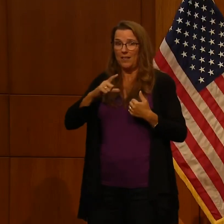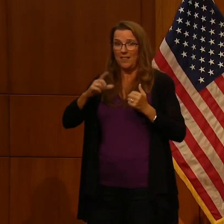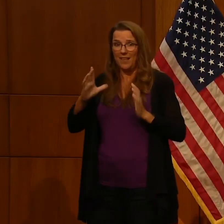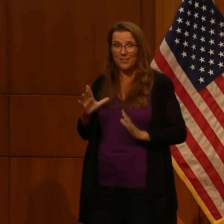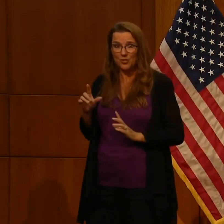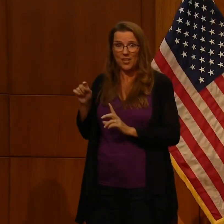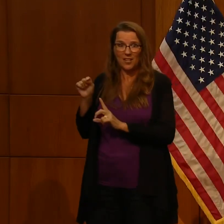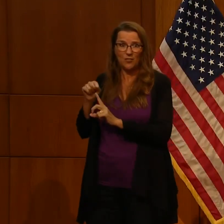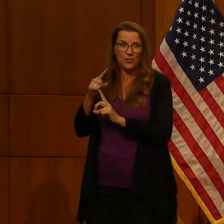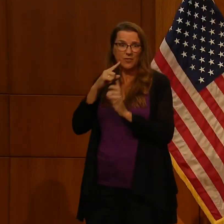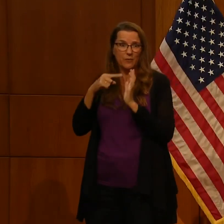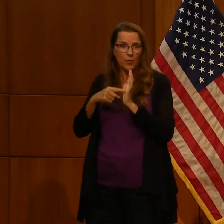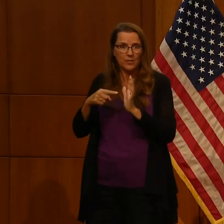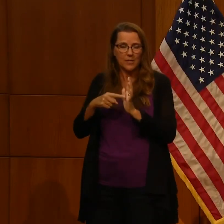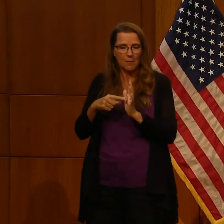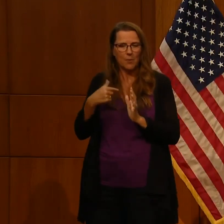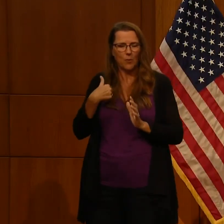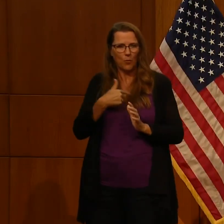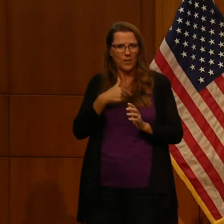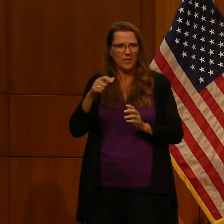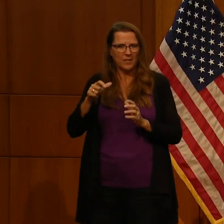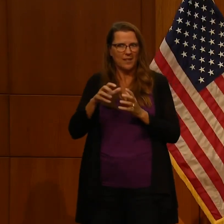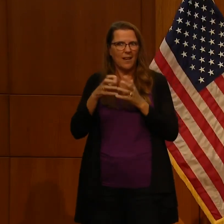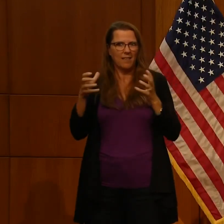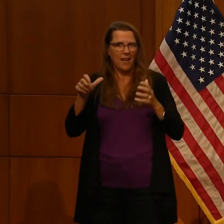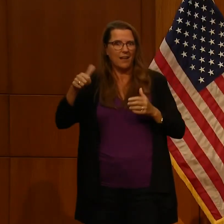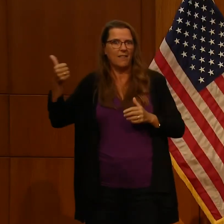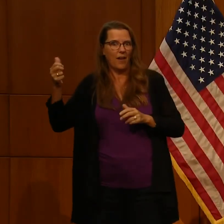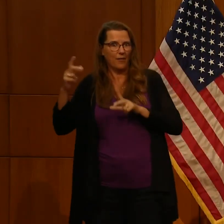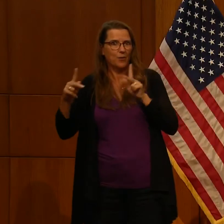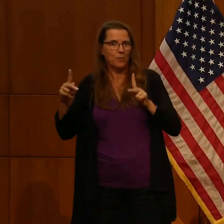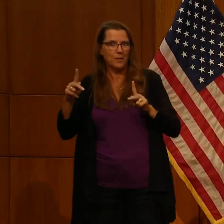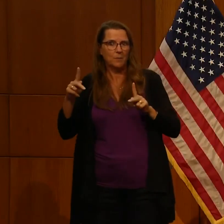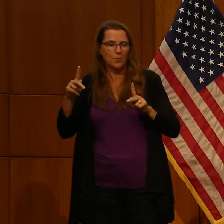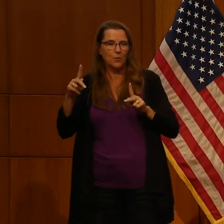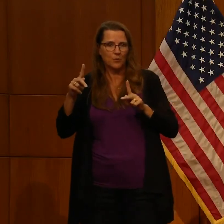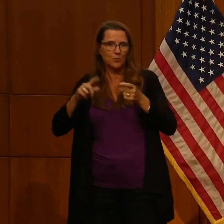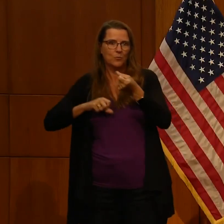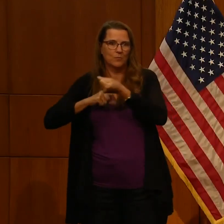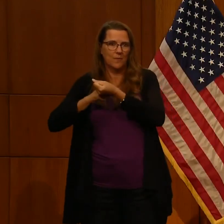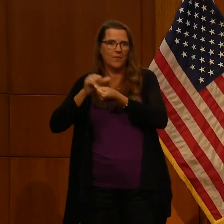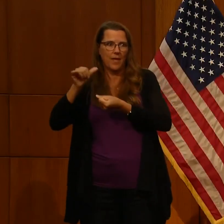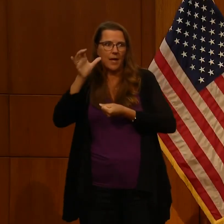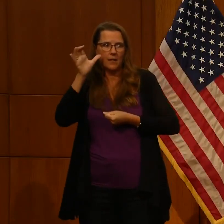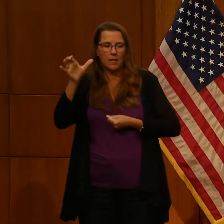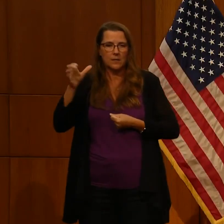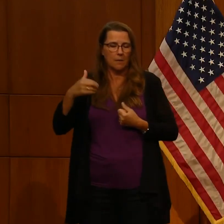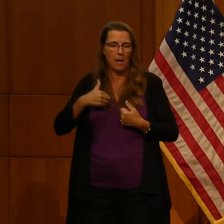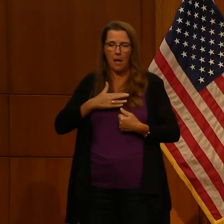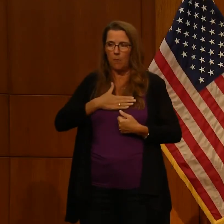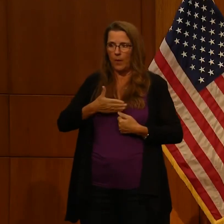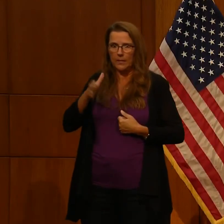RATHER, UM, WE HAVE 140 LEGISLATORS, FOR EXAMPLE, I THINK WE NEED A LOT OF OTHER